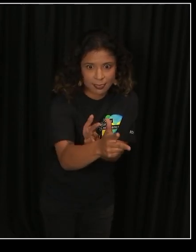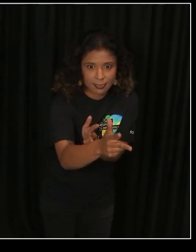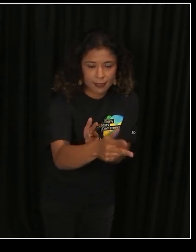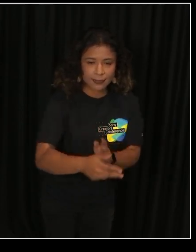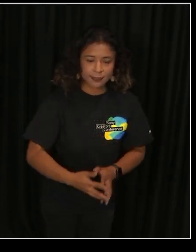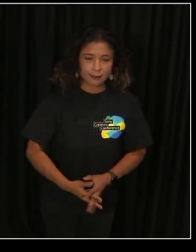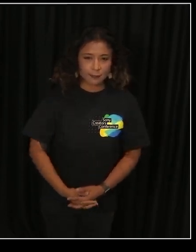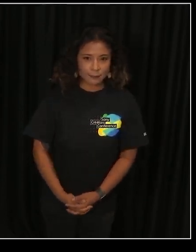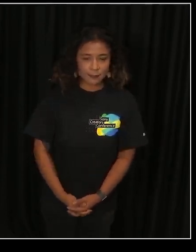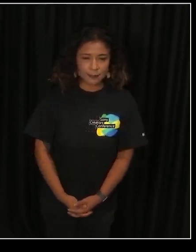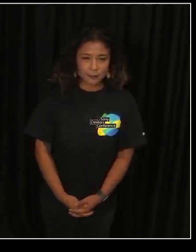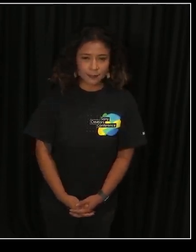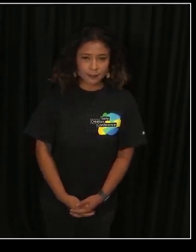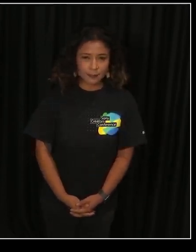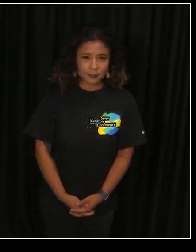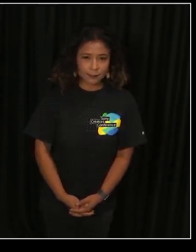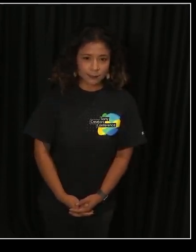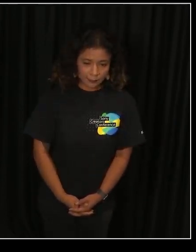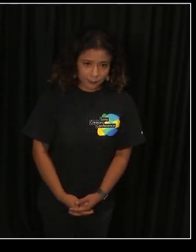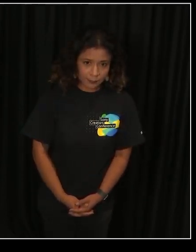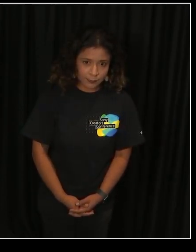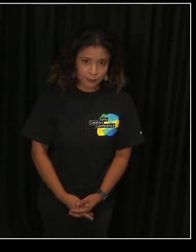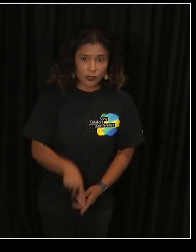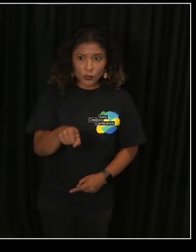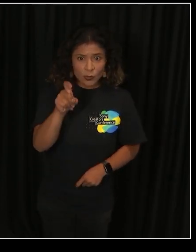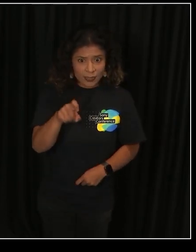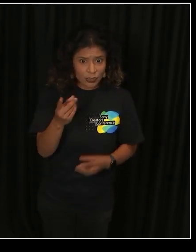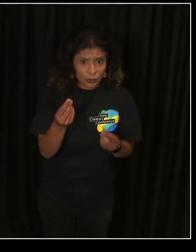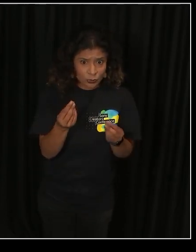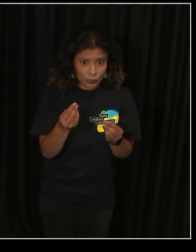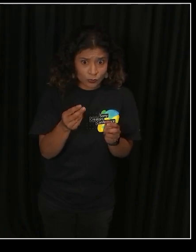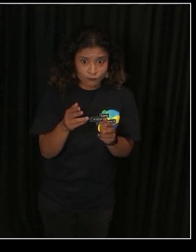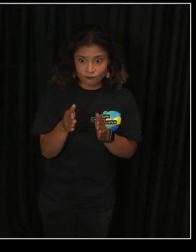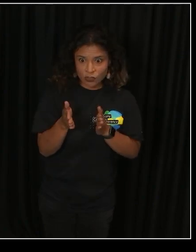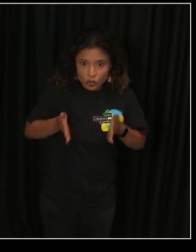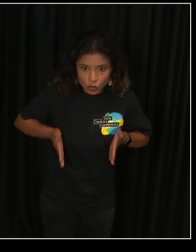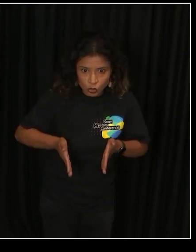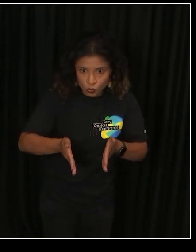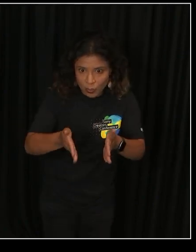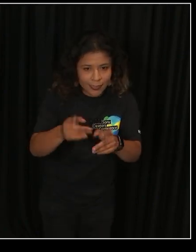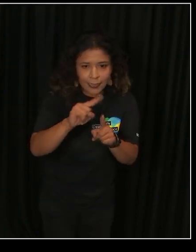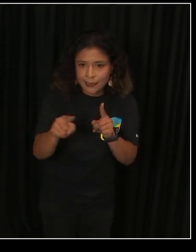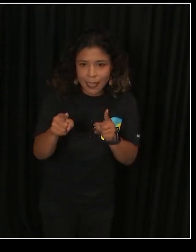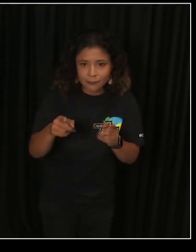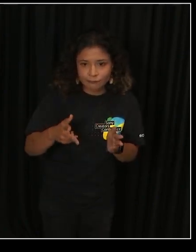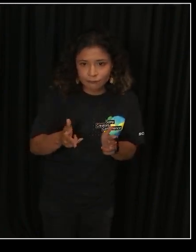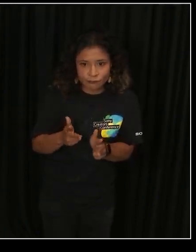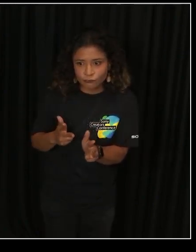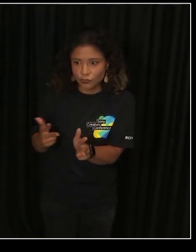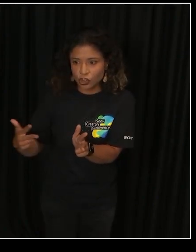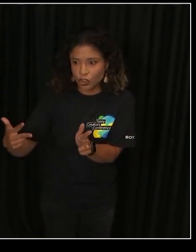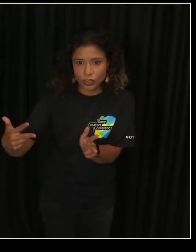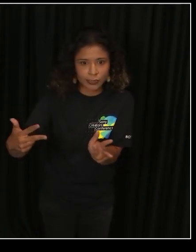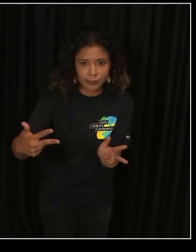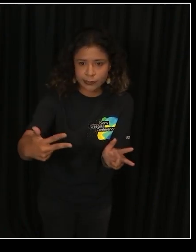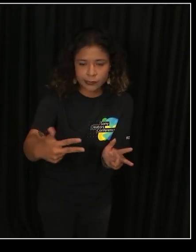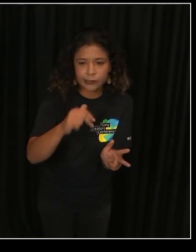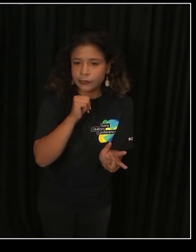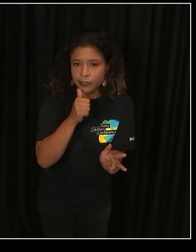of course, you've got the advance of the slipstream. But you need to do it on the straight. You can't do it going into the breaking zone, because there isn't one, and you can see that